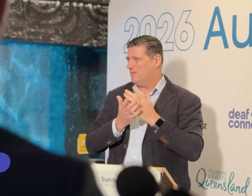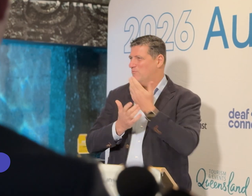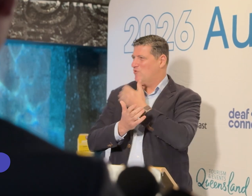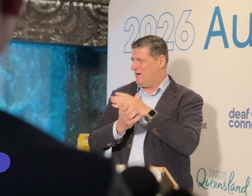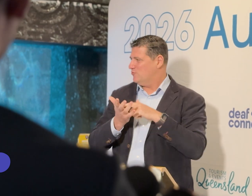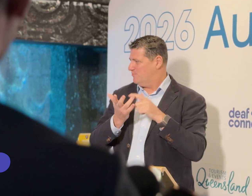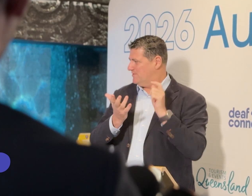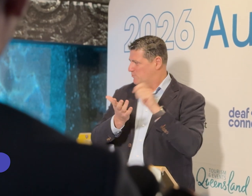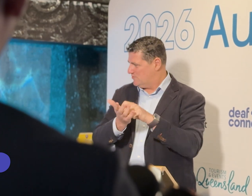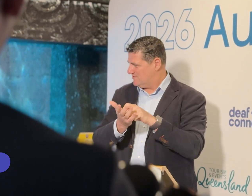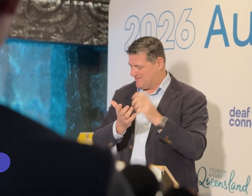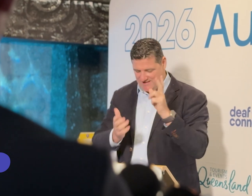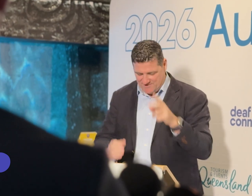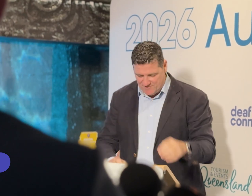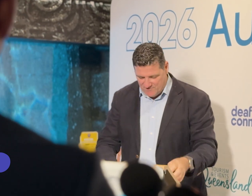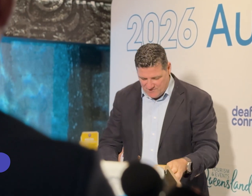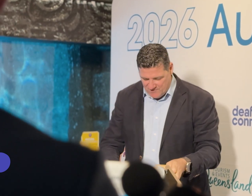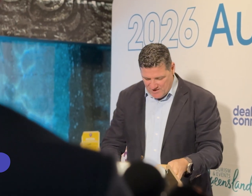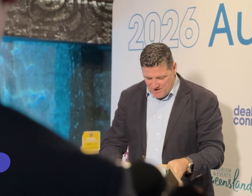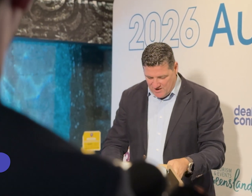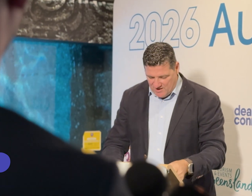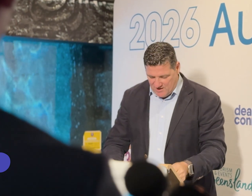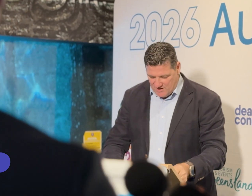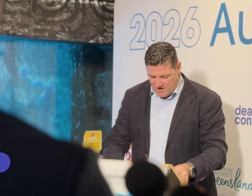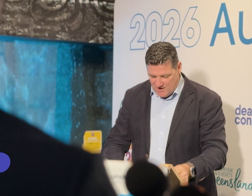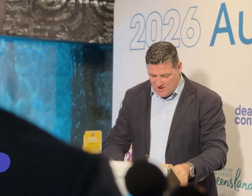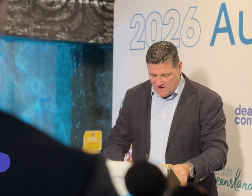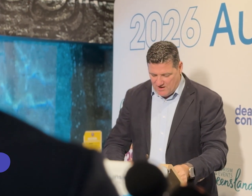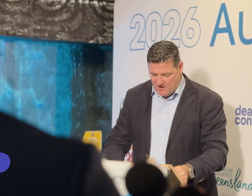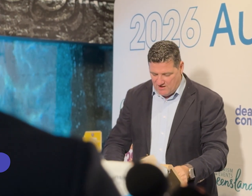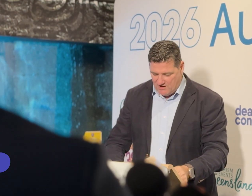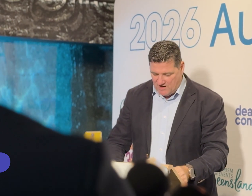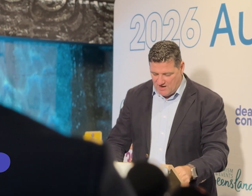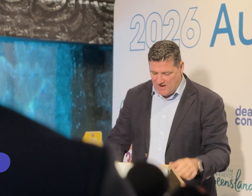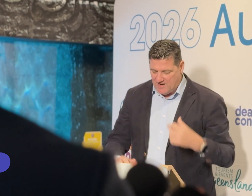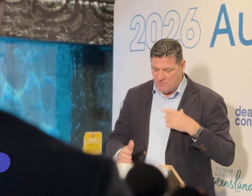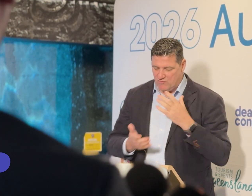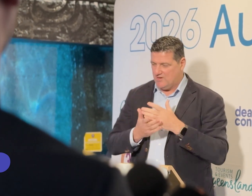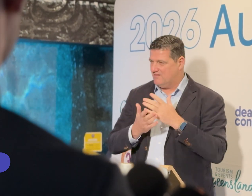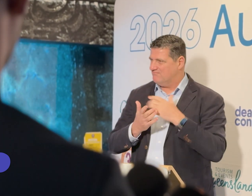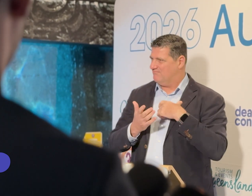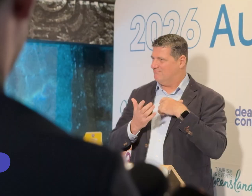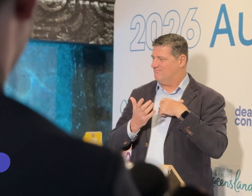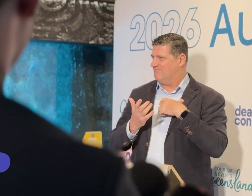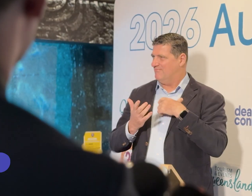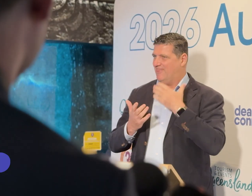we're proud to be a Major Sponsor in enabling these Games.